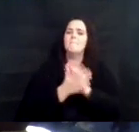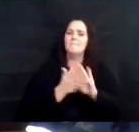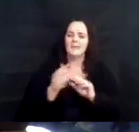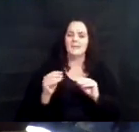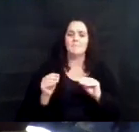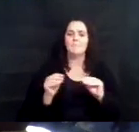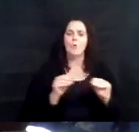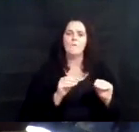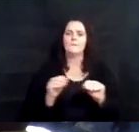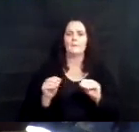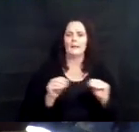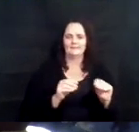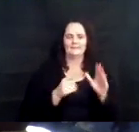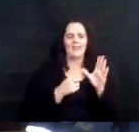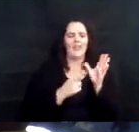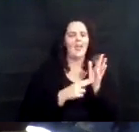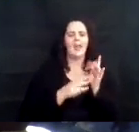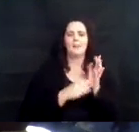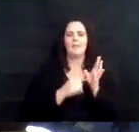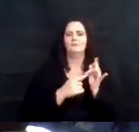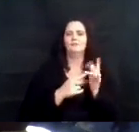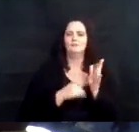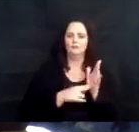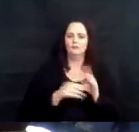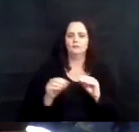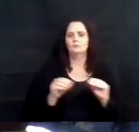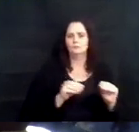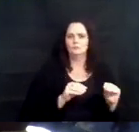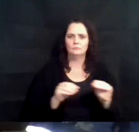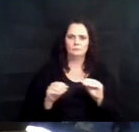And so, animation predates photography and film, there are